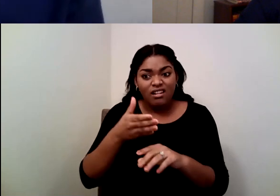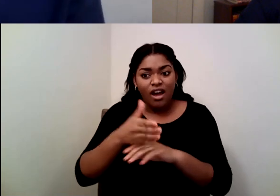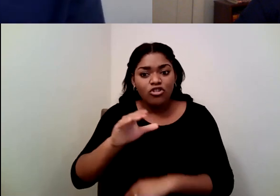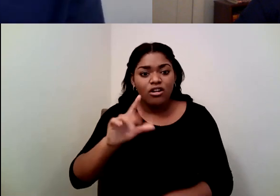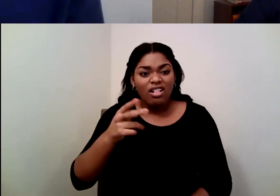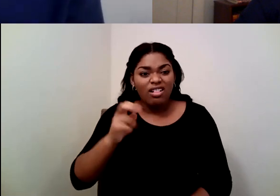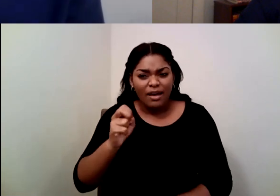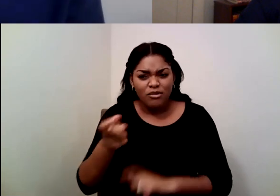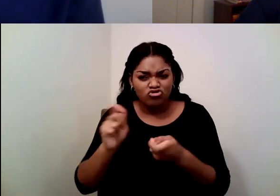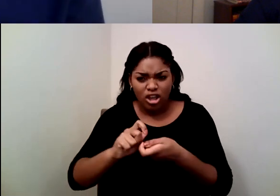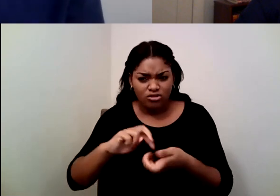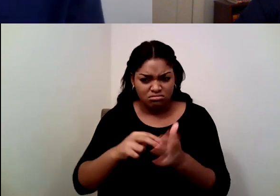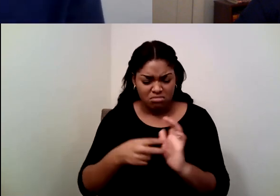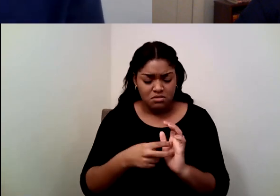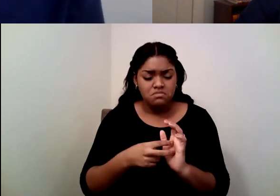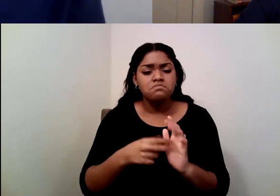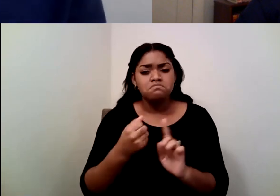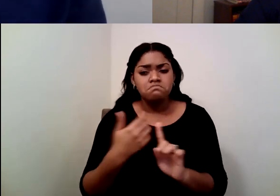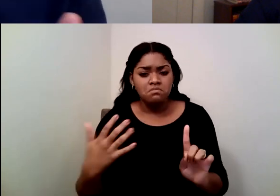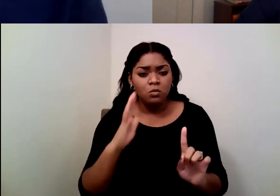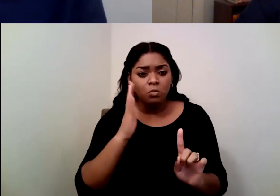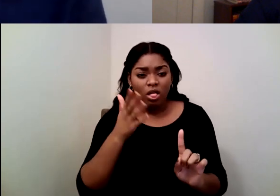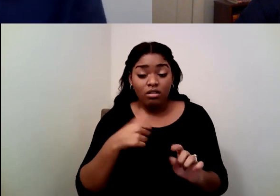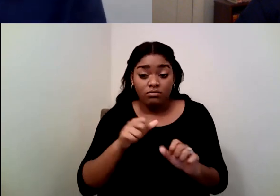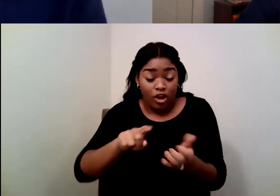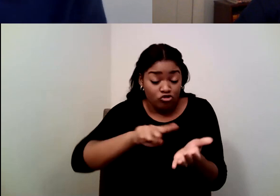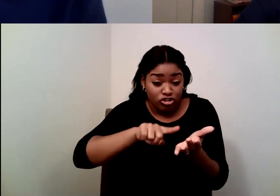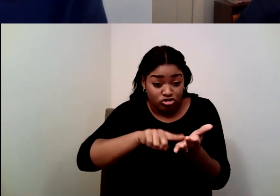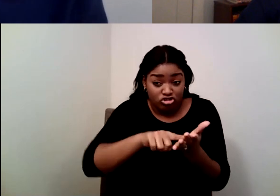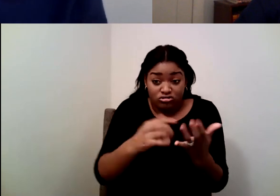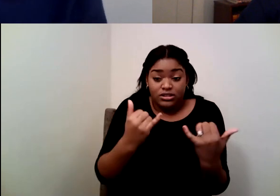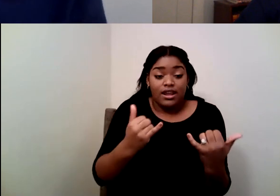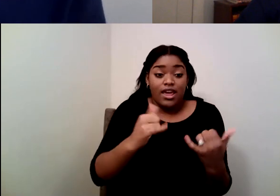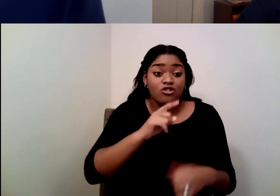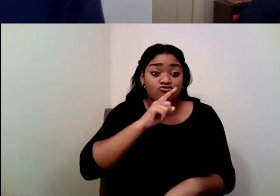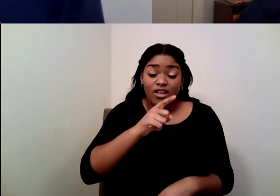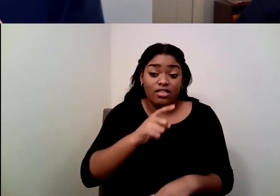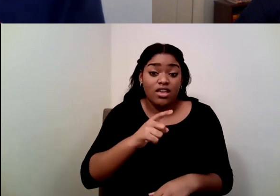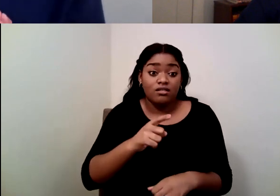And what I mean by that is something that you can research and read about today that is one of the most pressing problems is something